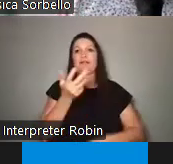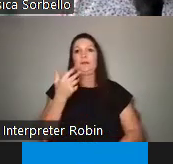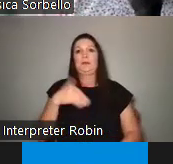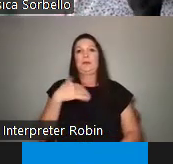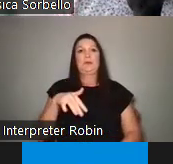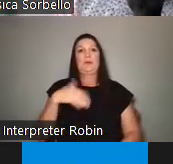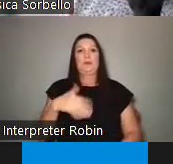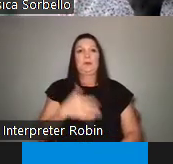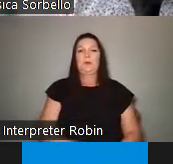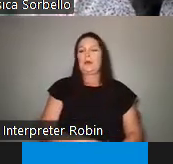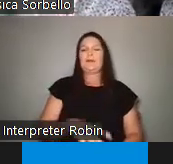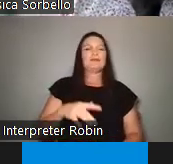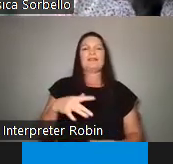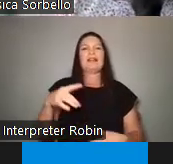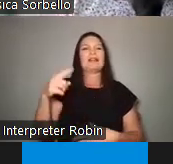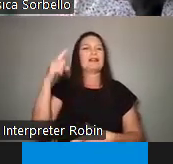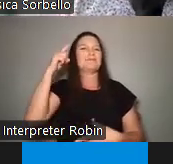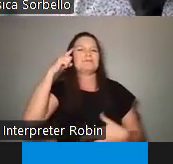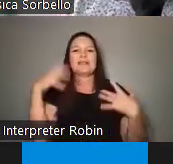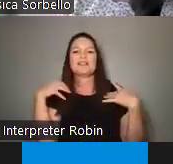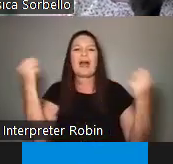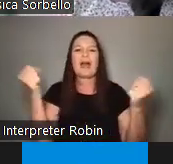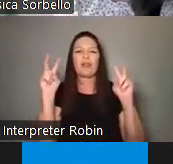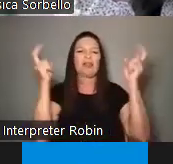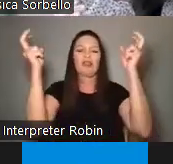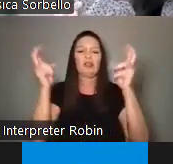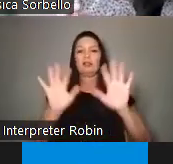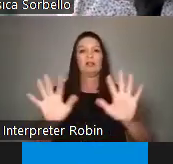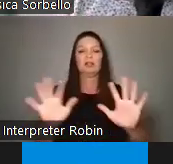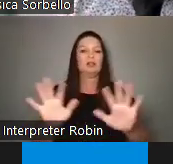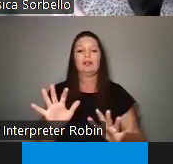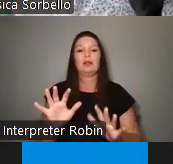day. But I mean the incredibly sick and bank account is over